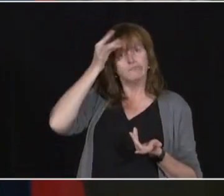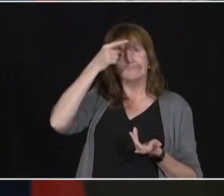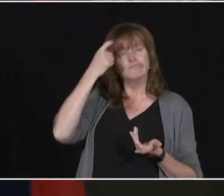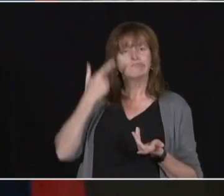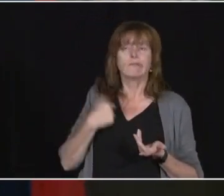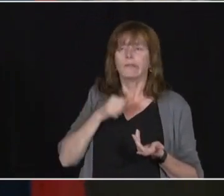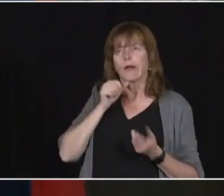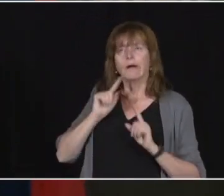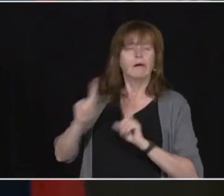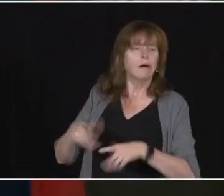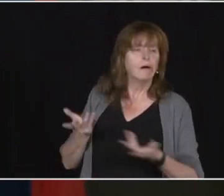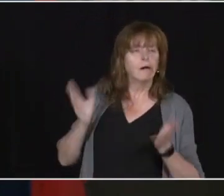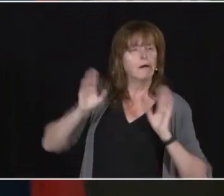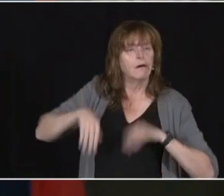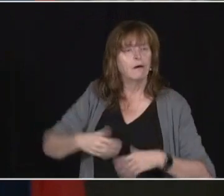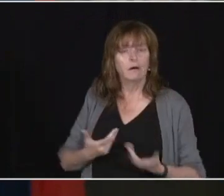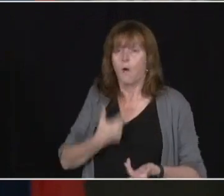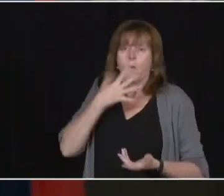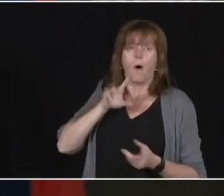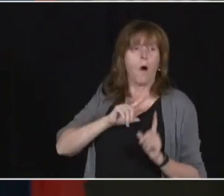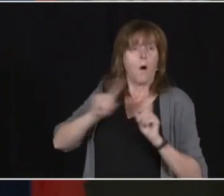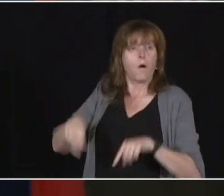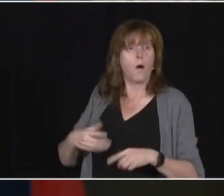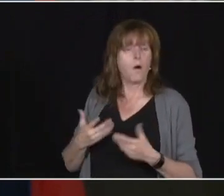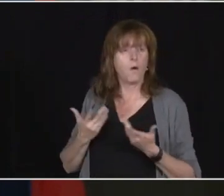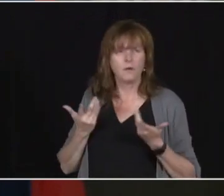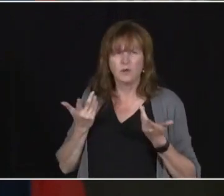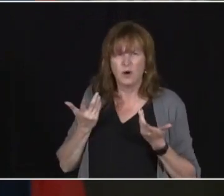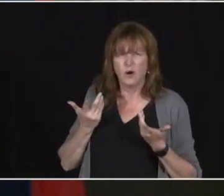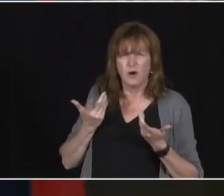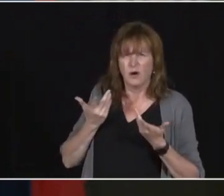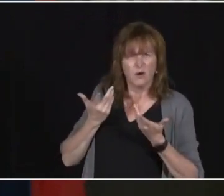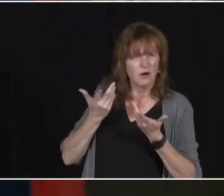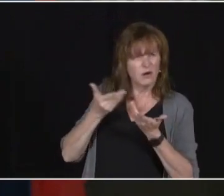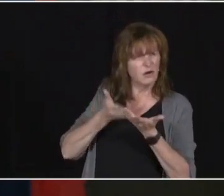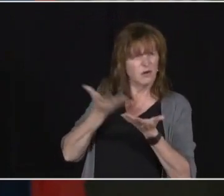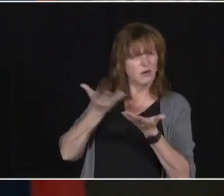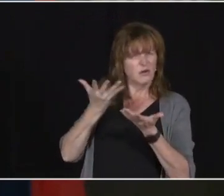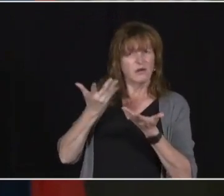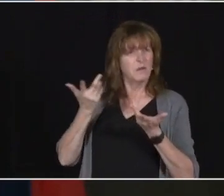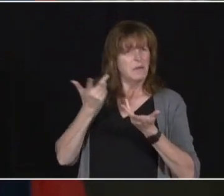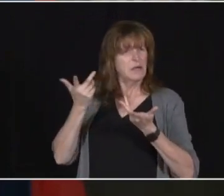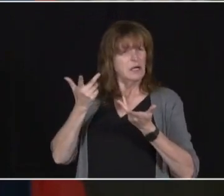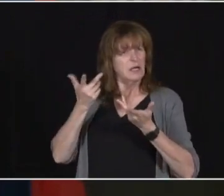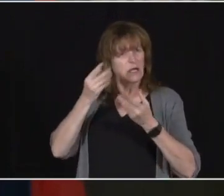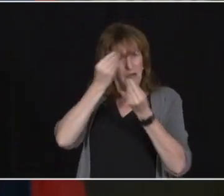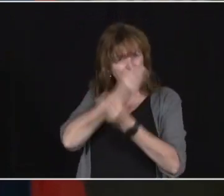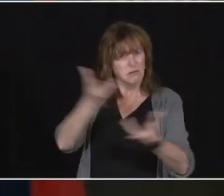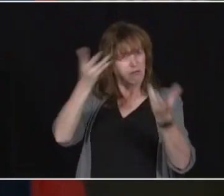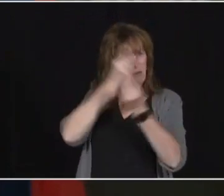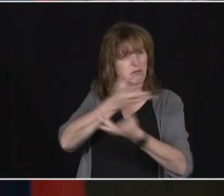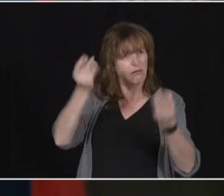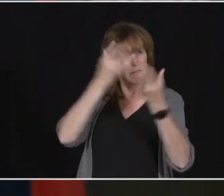I'm wondering how you would respond to those criticisms and if you are planning some sort of advertising campaign to convince Ontarians to go